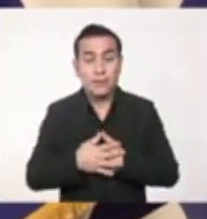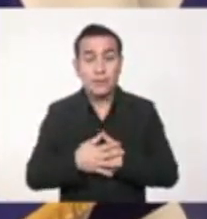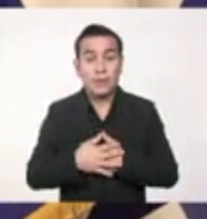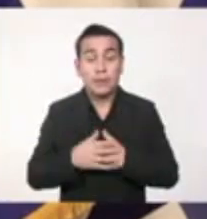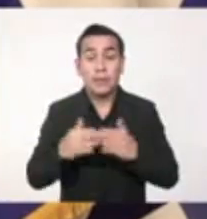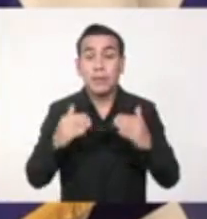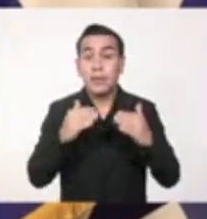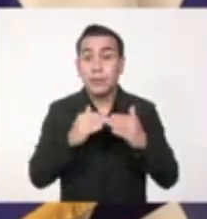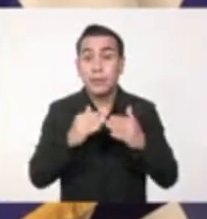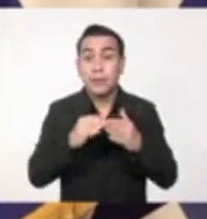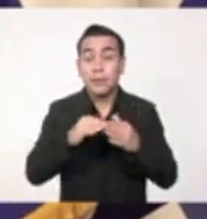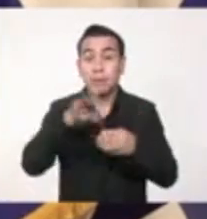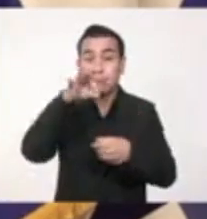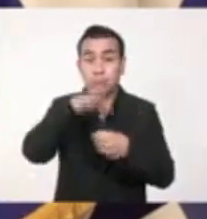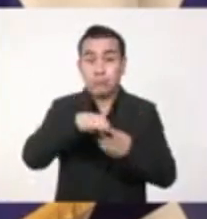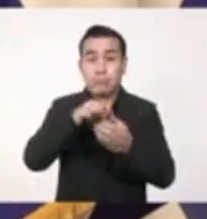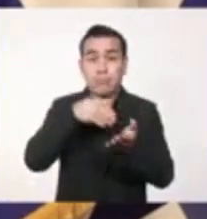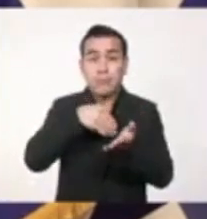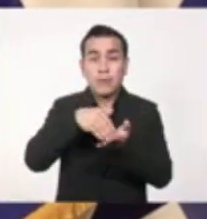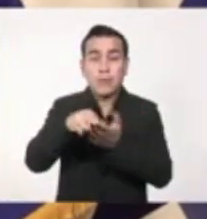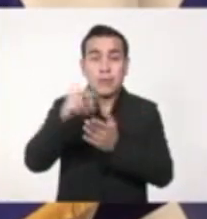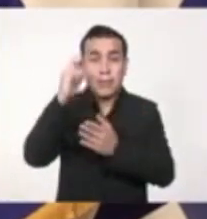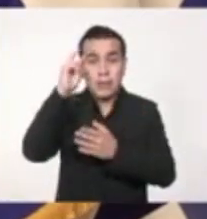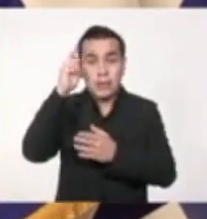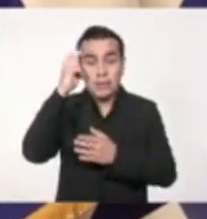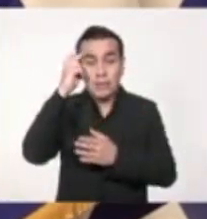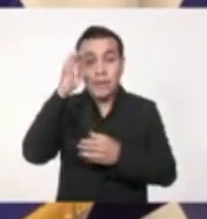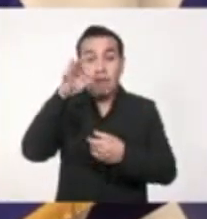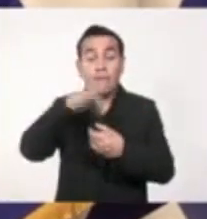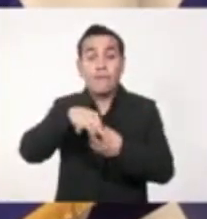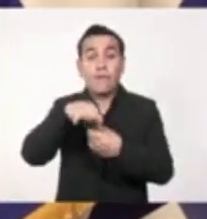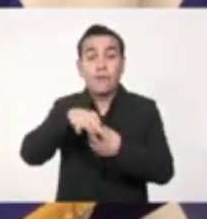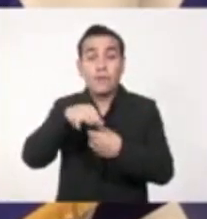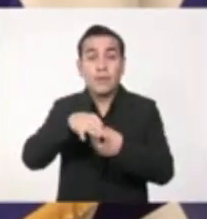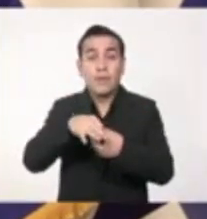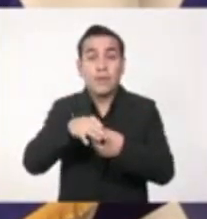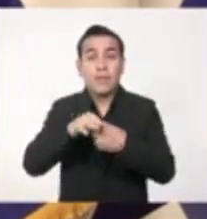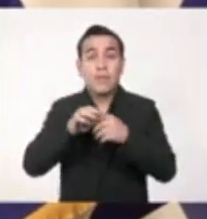for election as for removal, should be taken with the favorable vote of at least two thirds of the deputies